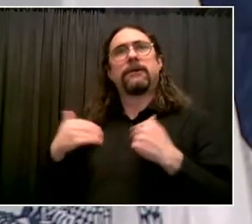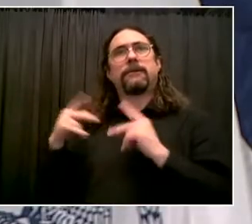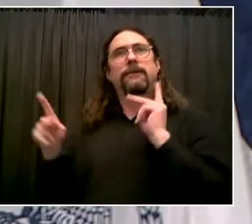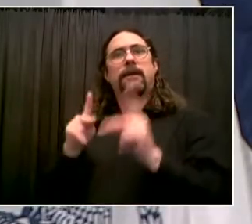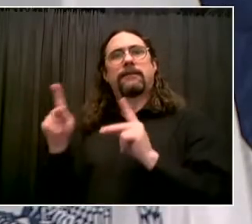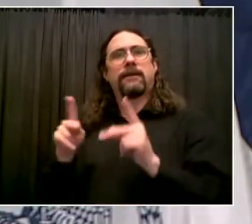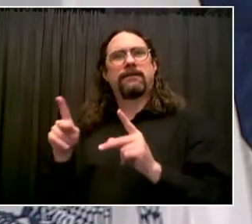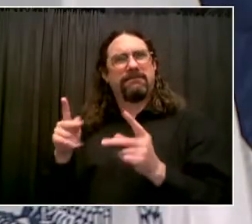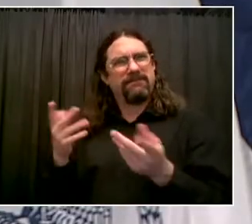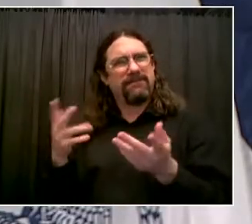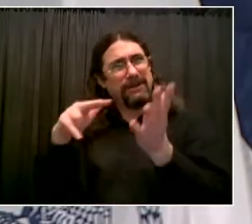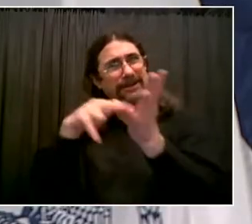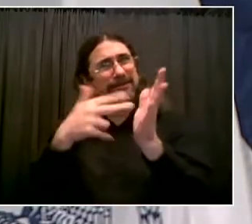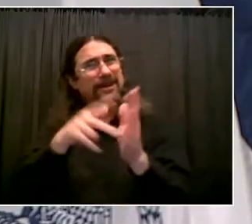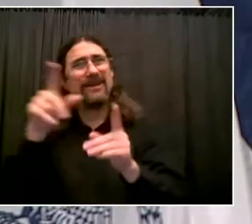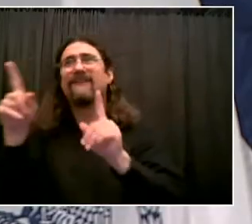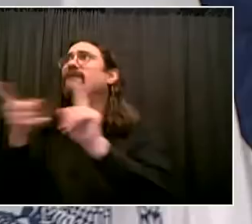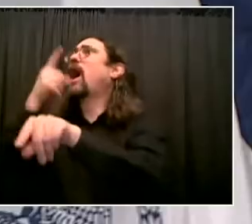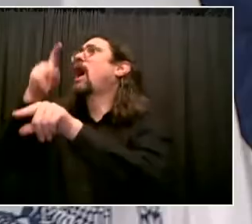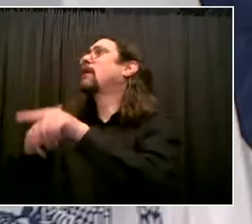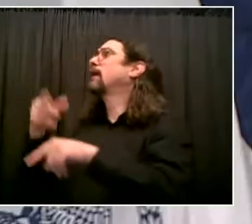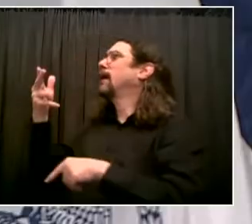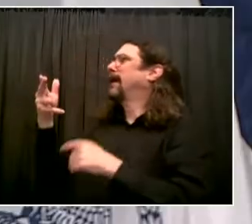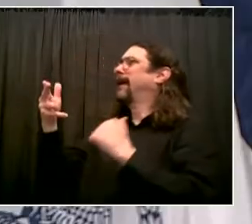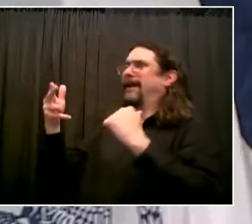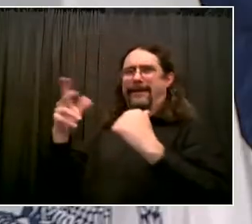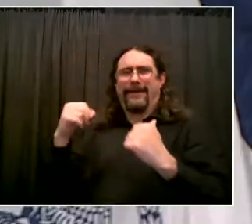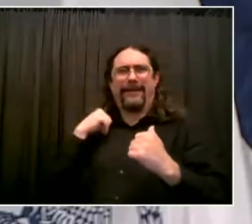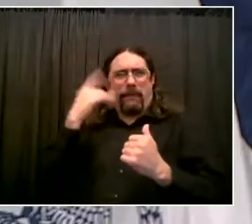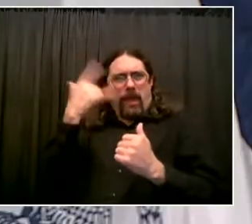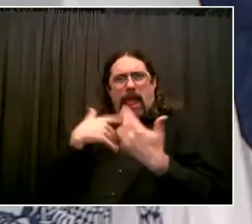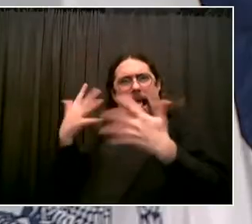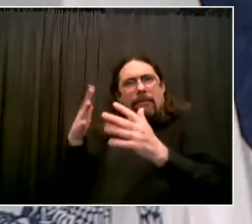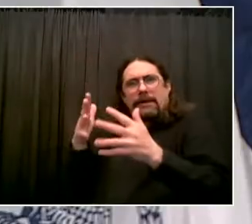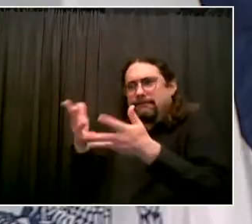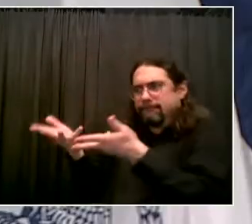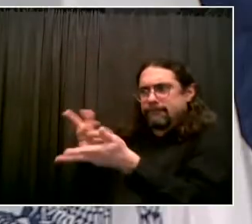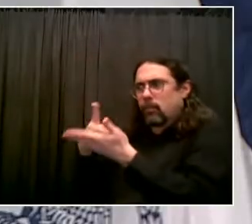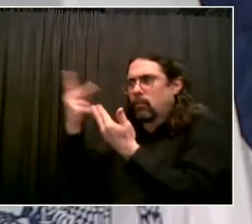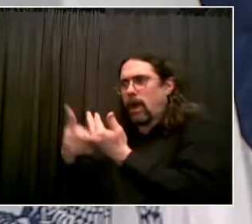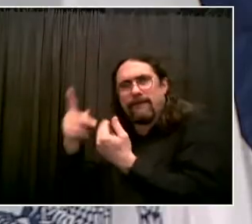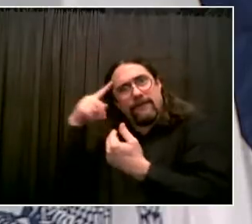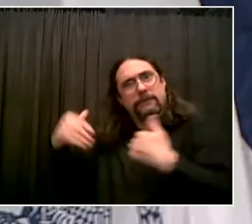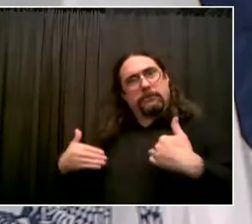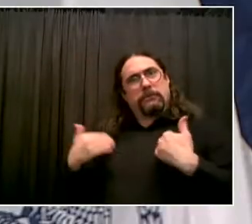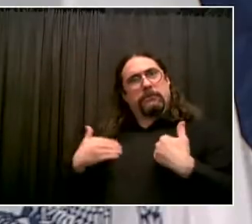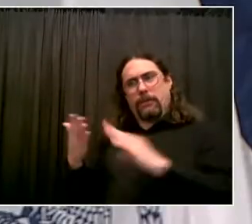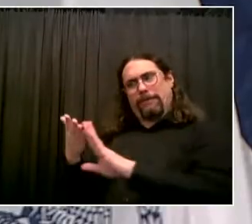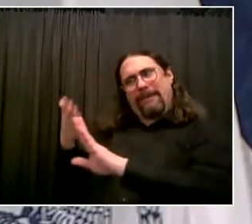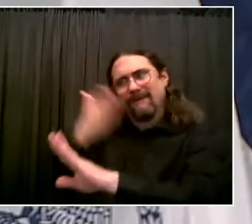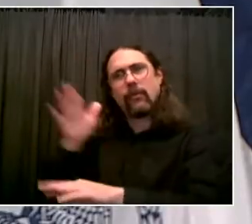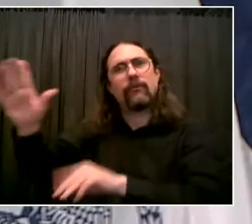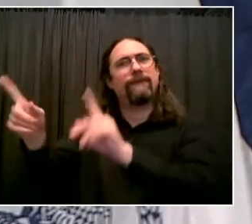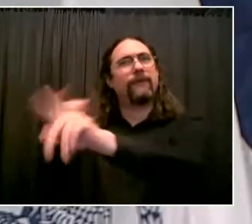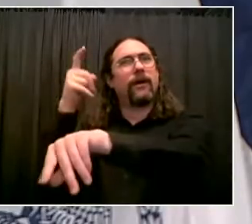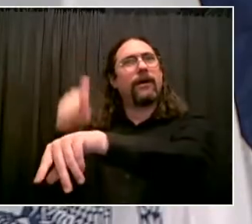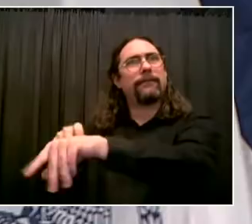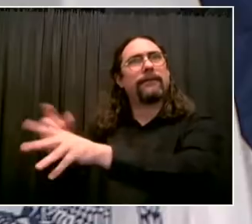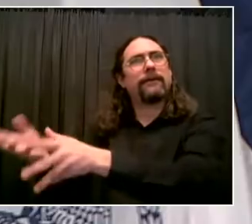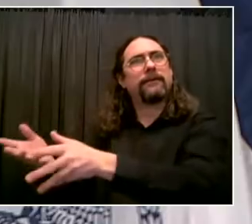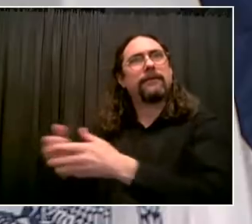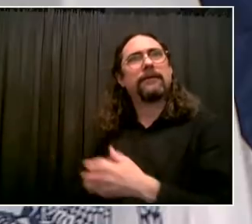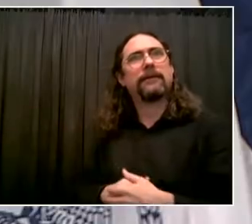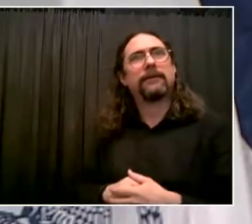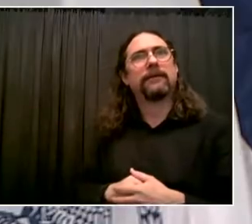VIOLENCE.